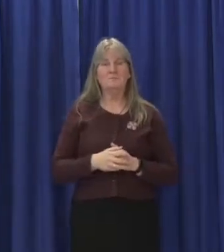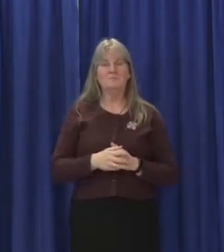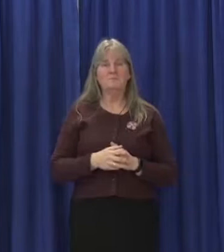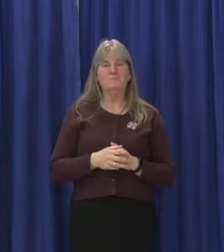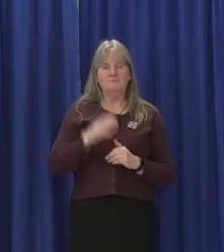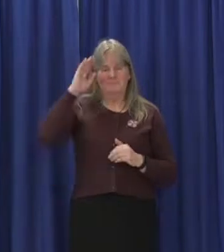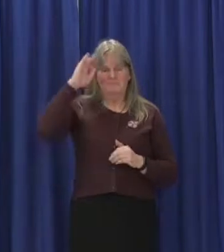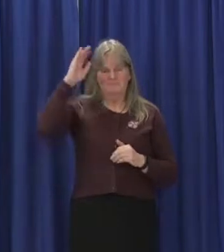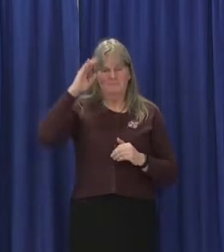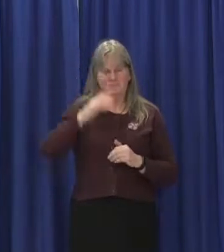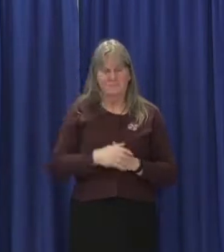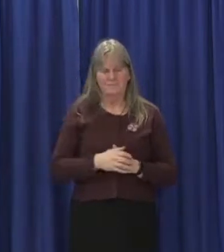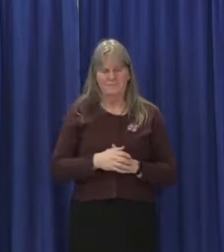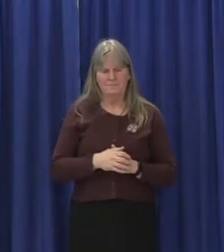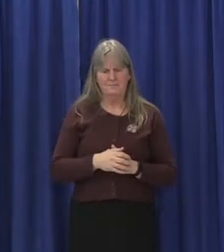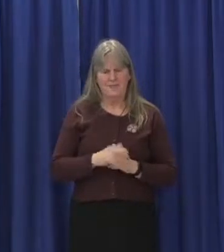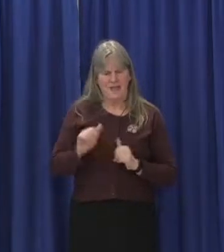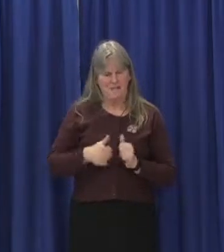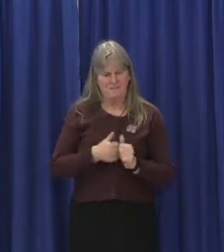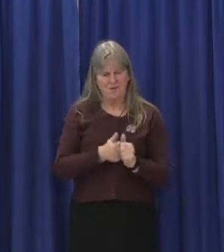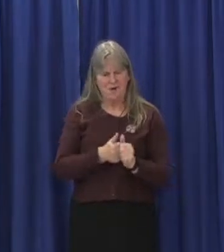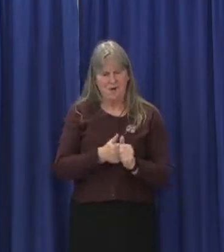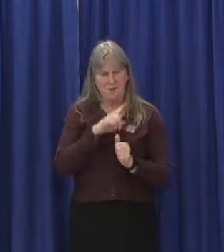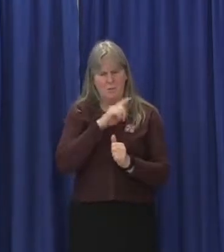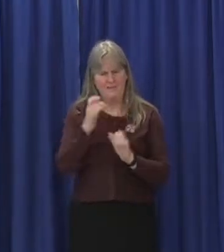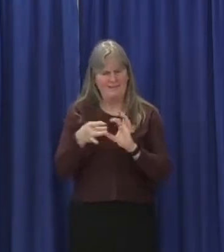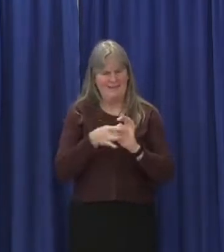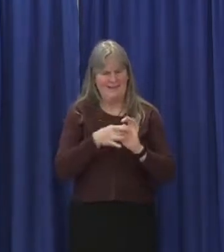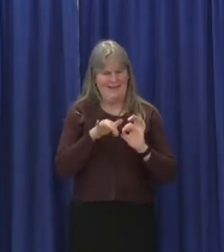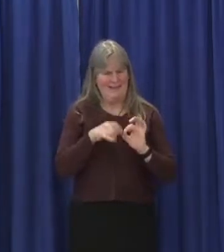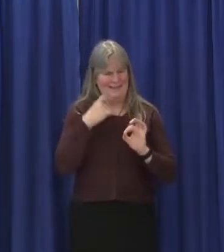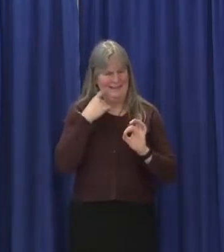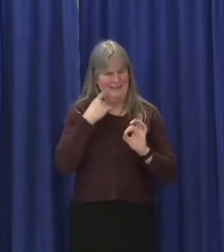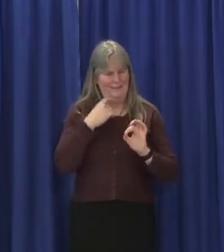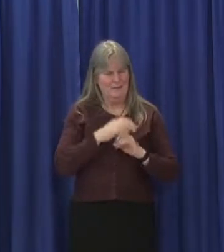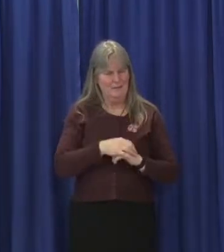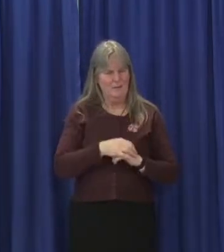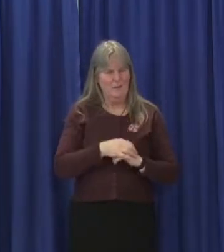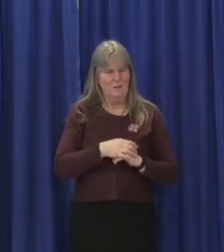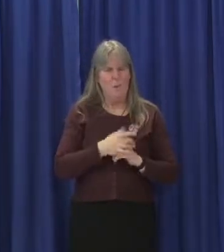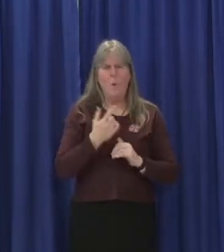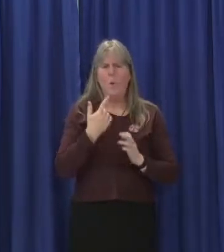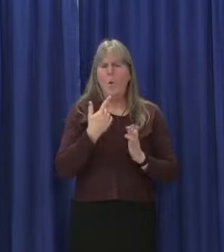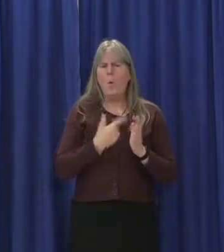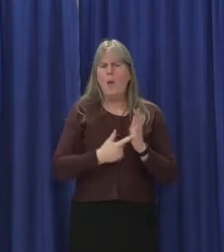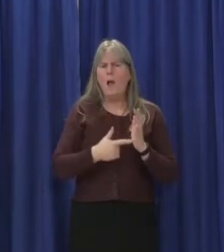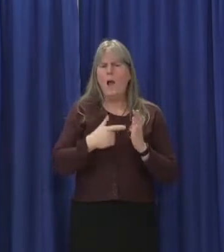Reporter: Hi there, I have a follow up question to that one. At what stage-- what number of hospitalizations would you